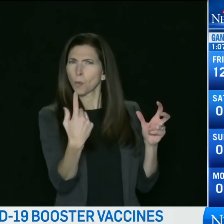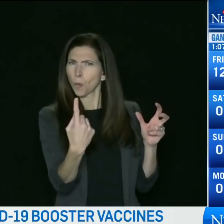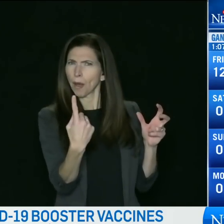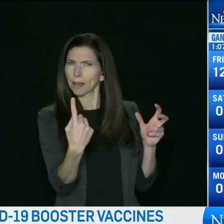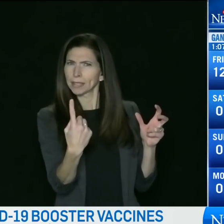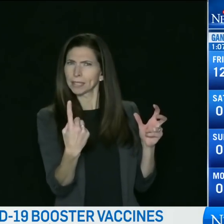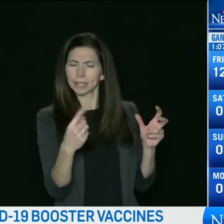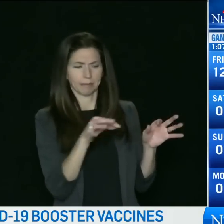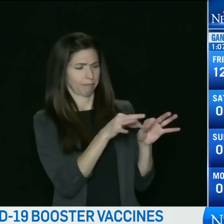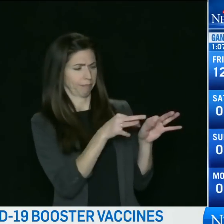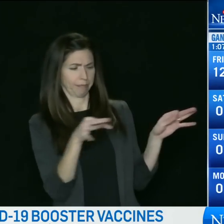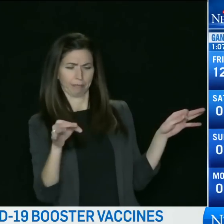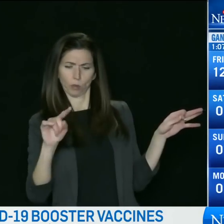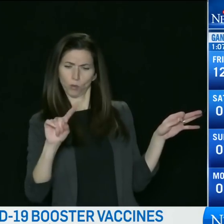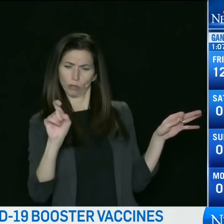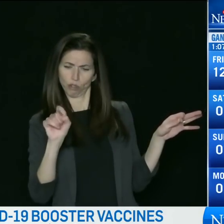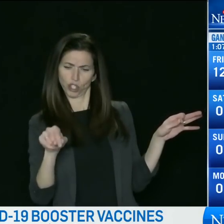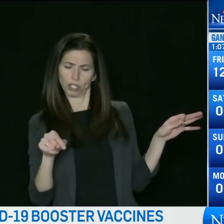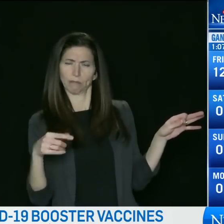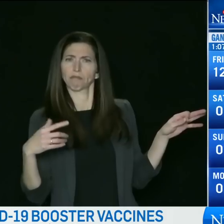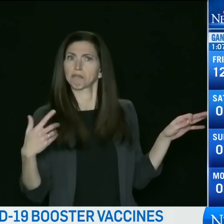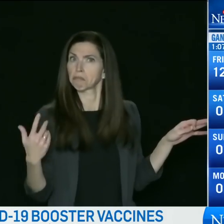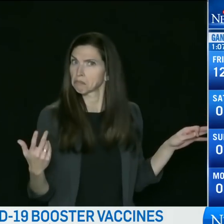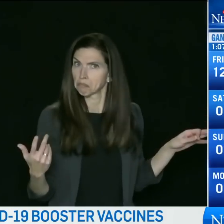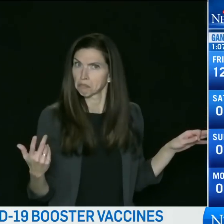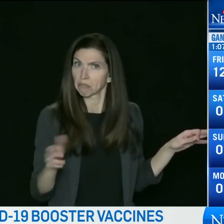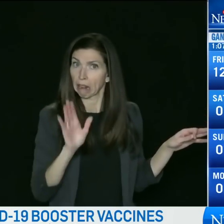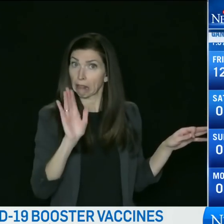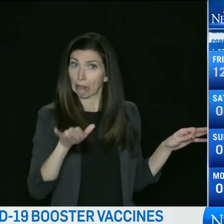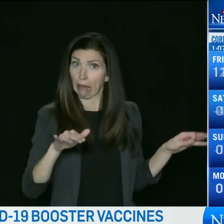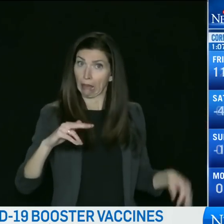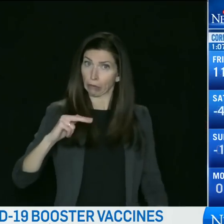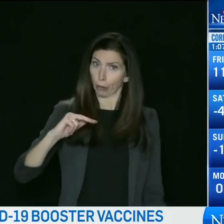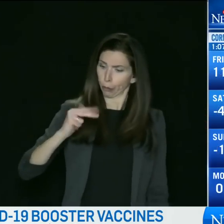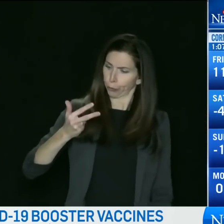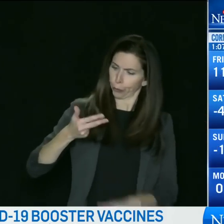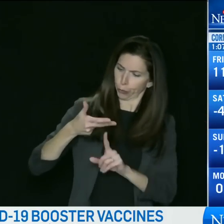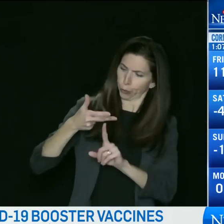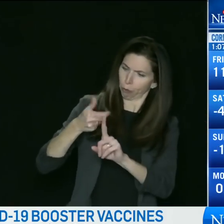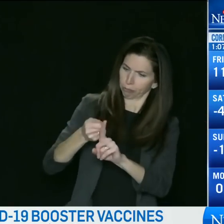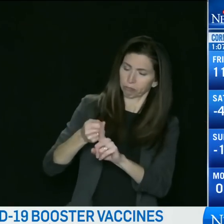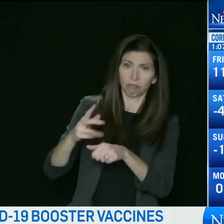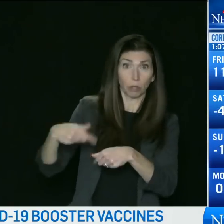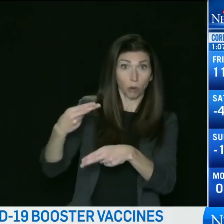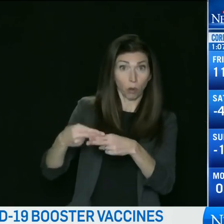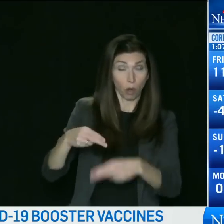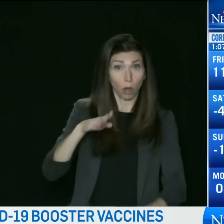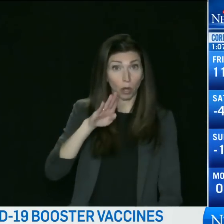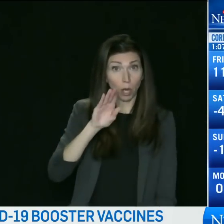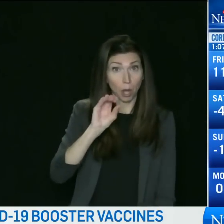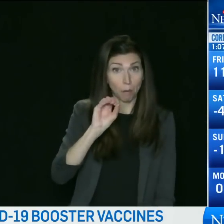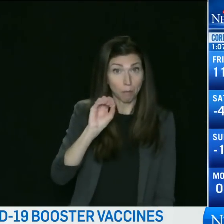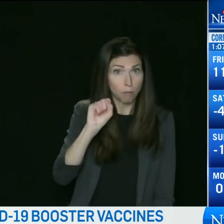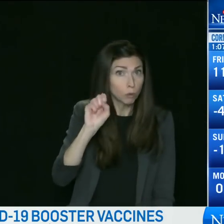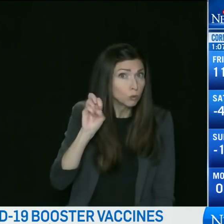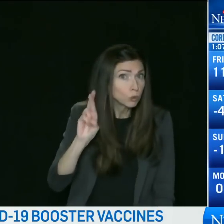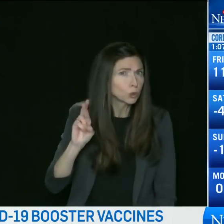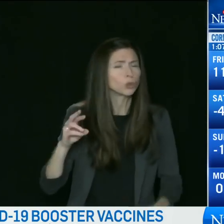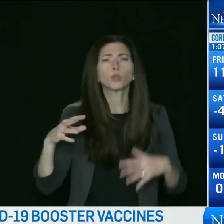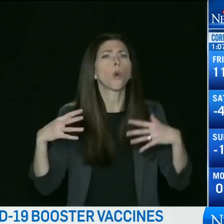Reporter: AT THIS HI. THANKS FOR TAKING MY QUESTION. I NOTED THERE'S A QUESTION IN THE REPORT AS TO WHETHER THIS